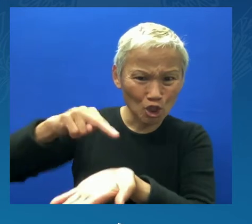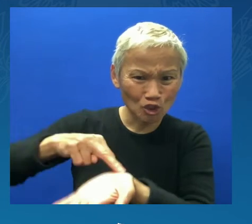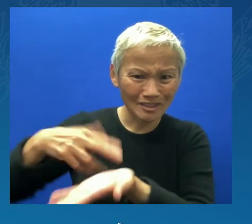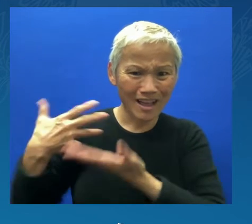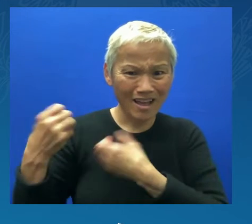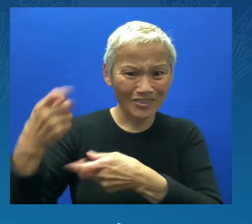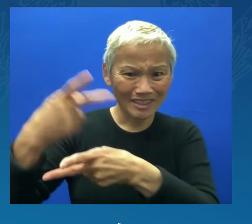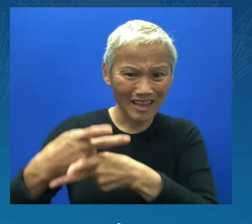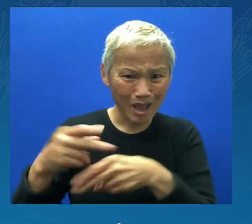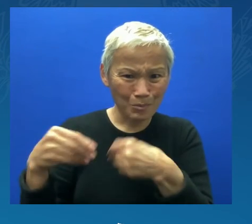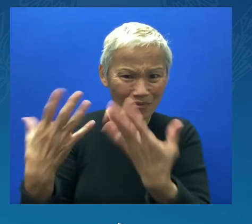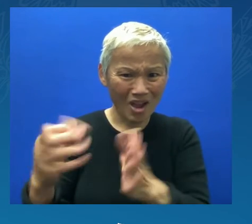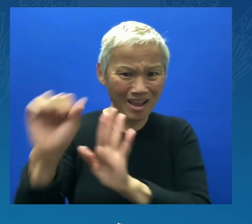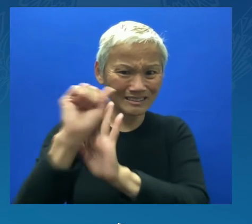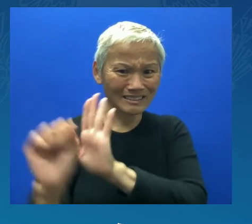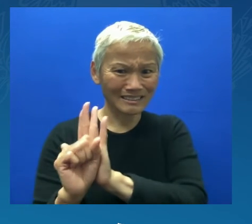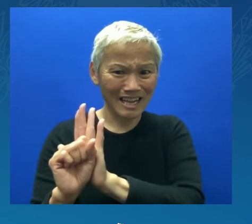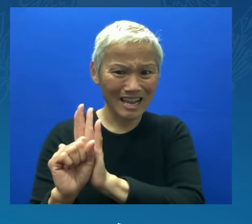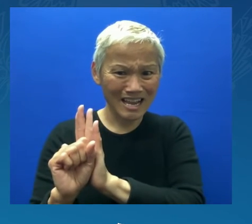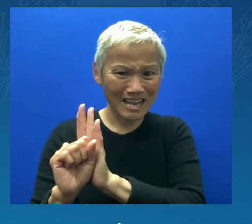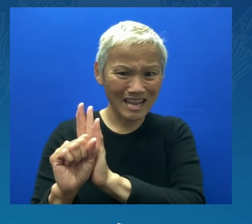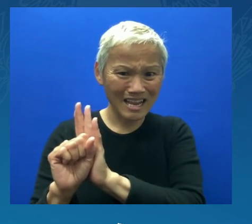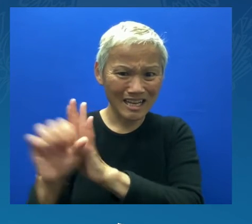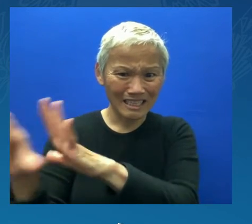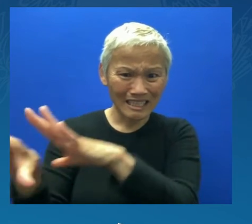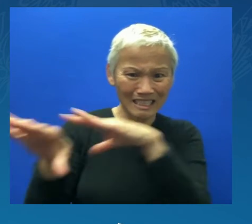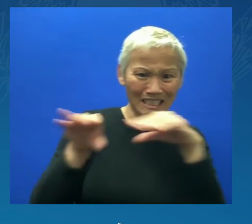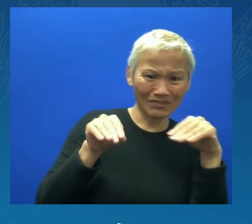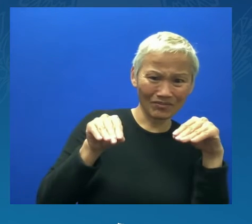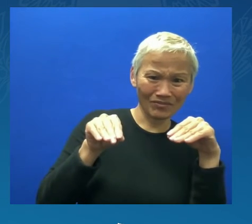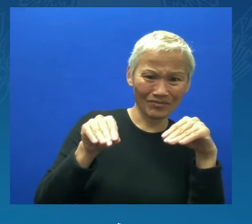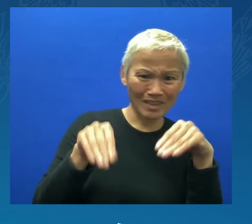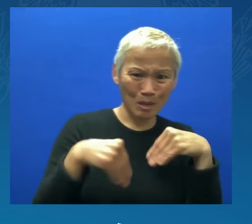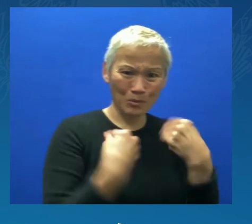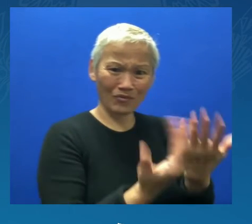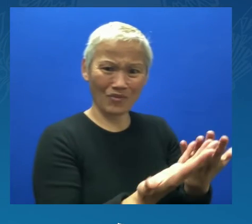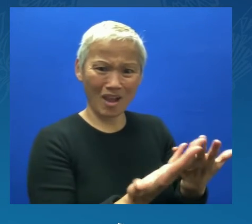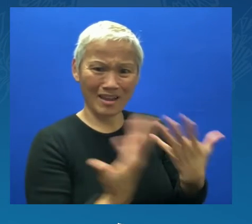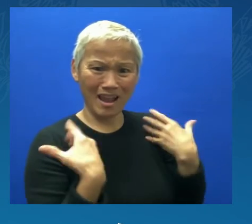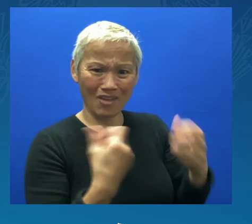and go to another state to provide healthcare." Think about this.